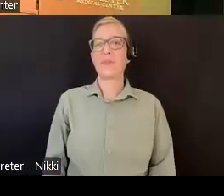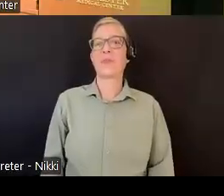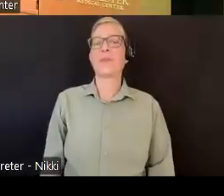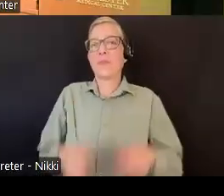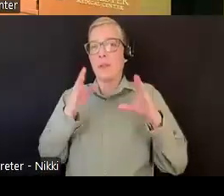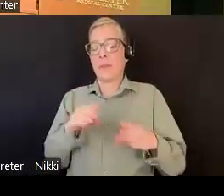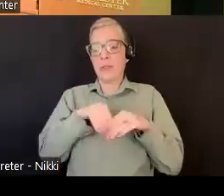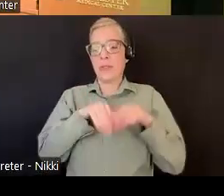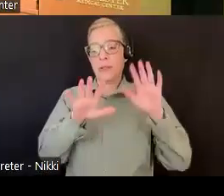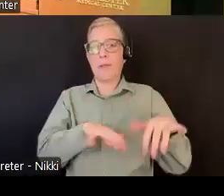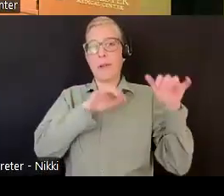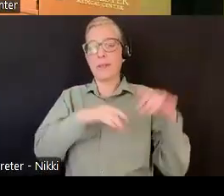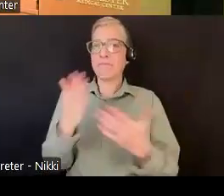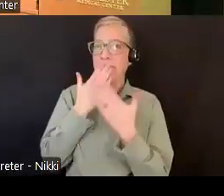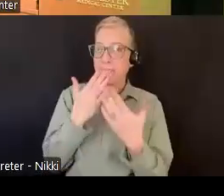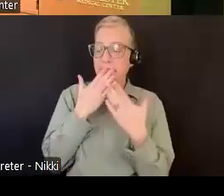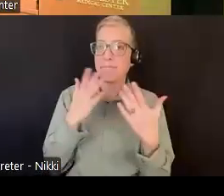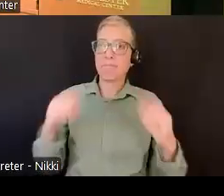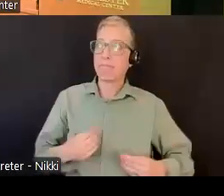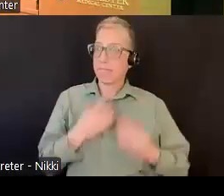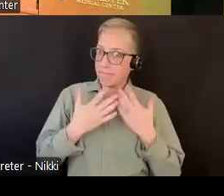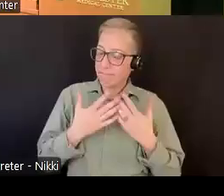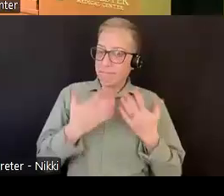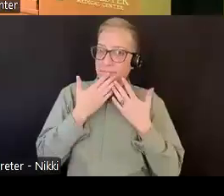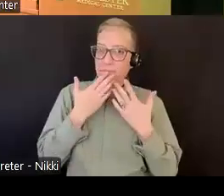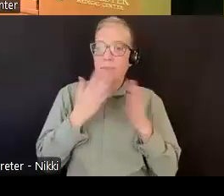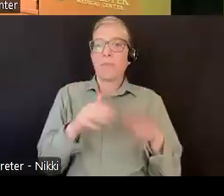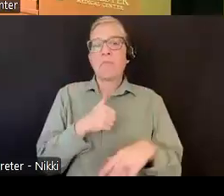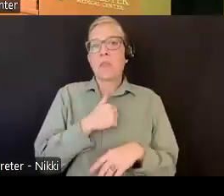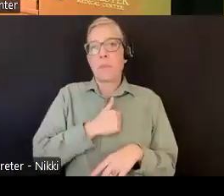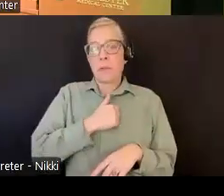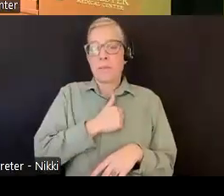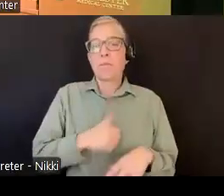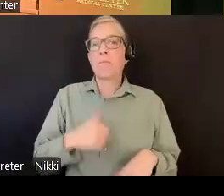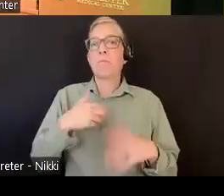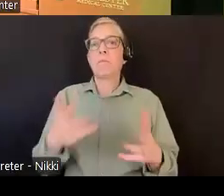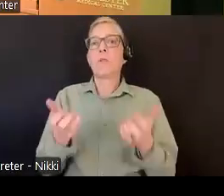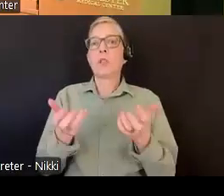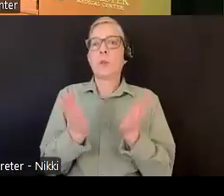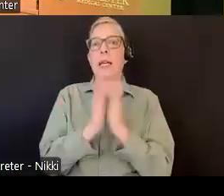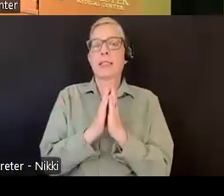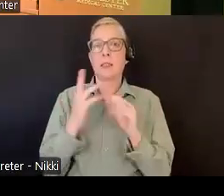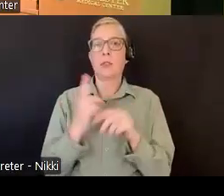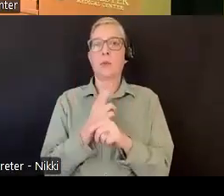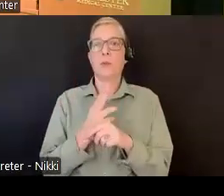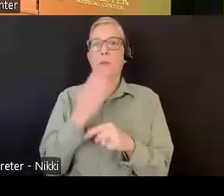Thank you for that. Um, if you will pardon me, I want to ask the use the bad Mword. How did you